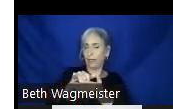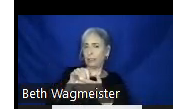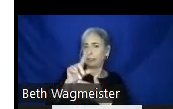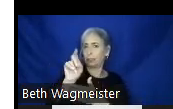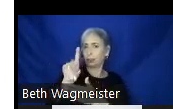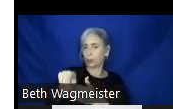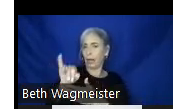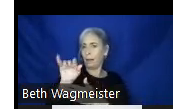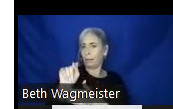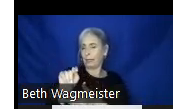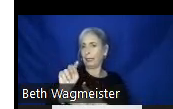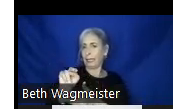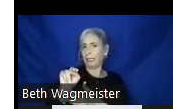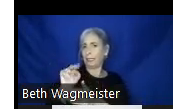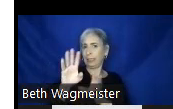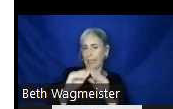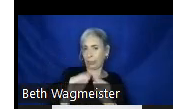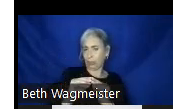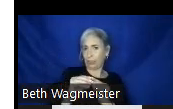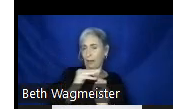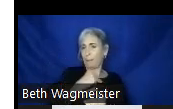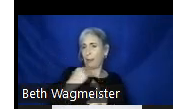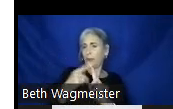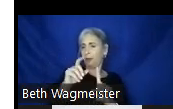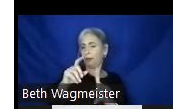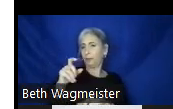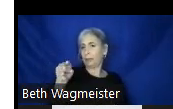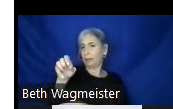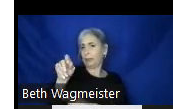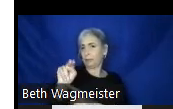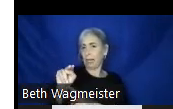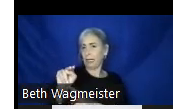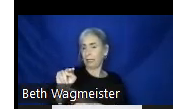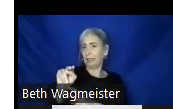We will have members from Spain and the Czech Republic and maybe also from Sweden talking